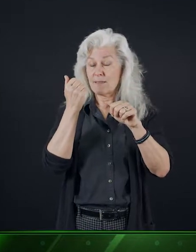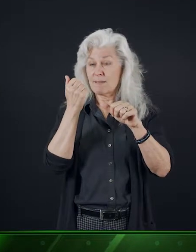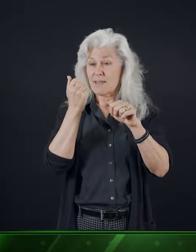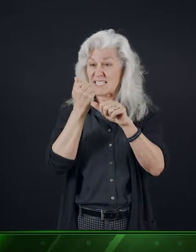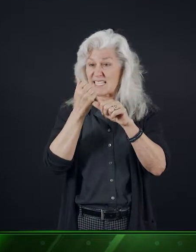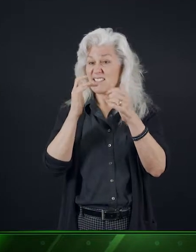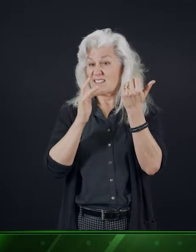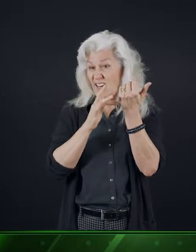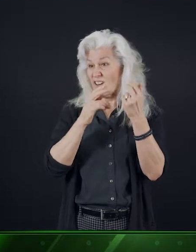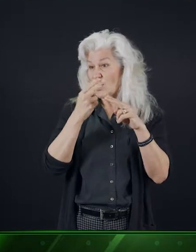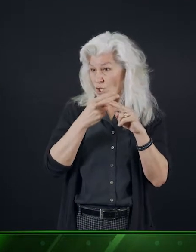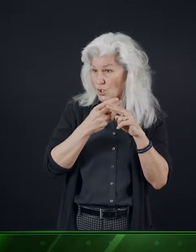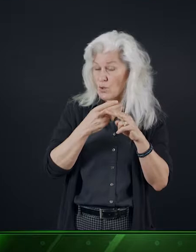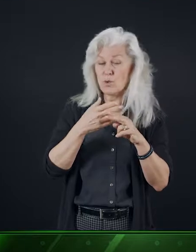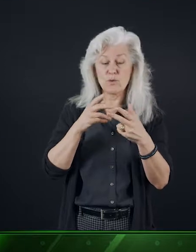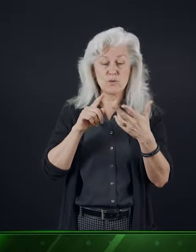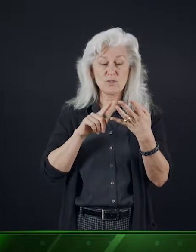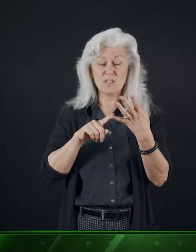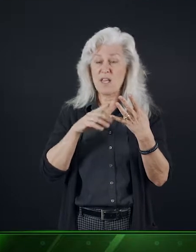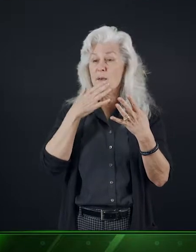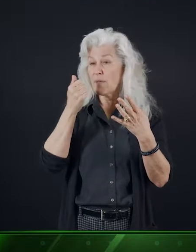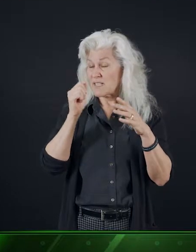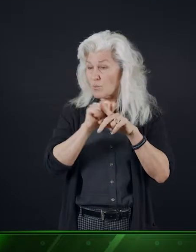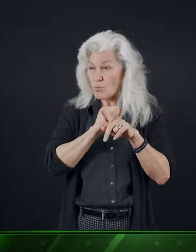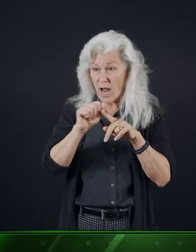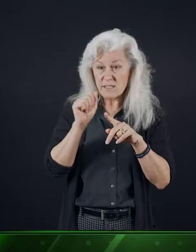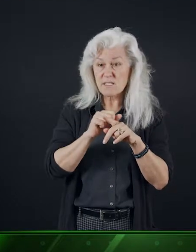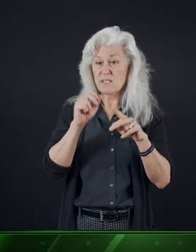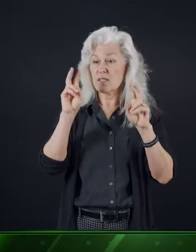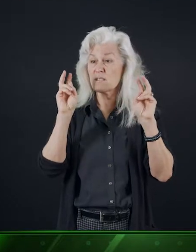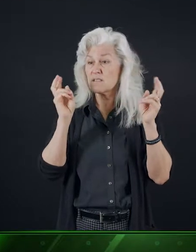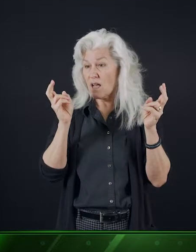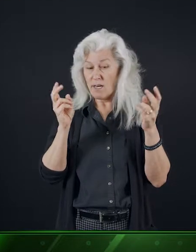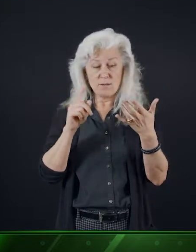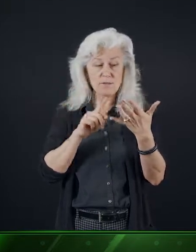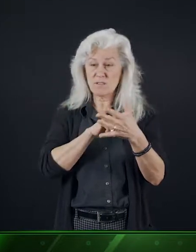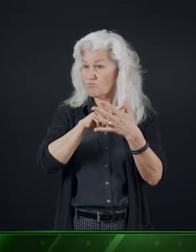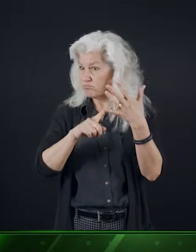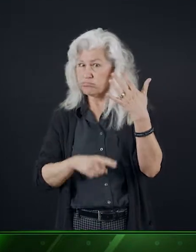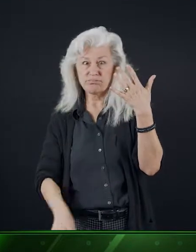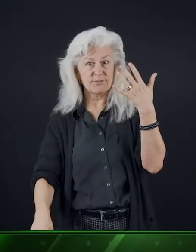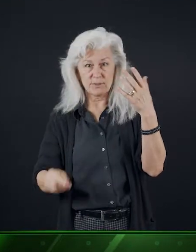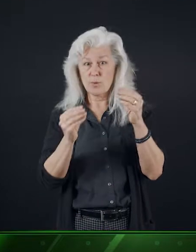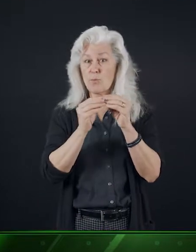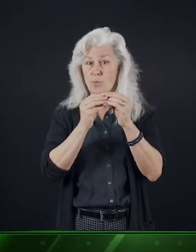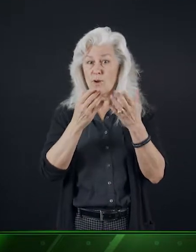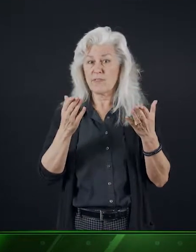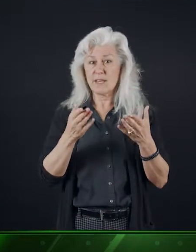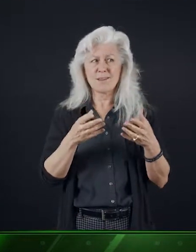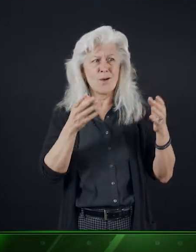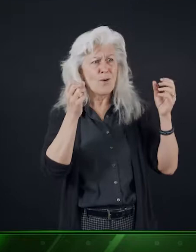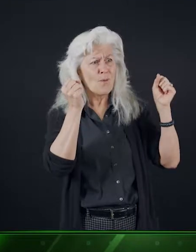and best practices for game titles, platforms and gaming hardware as well. That's incredible.